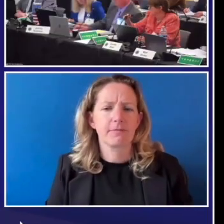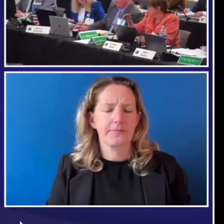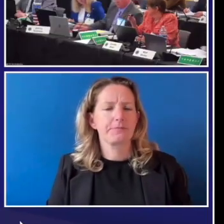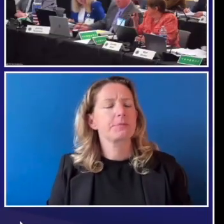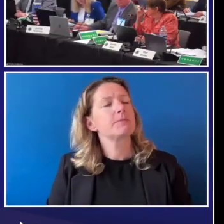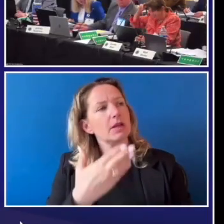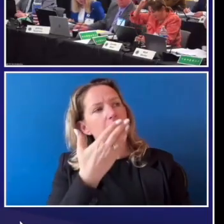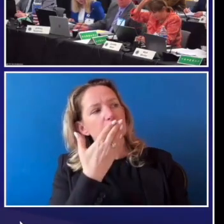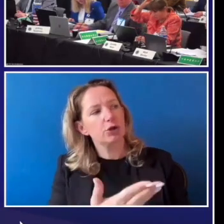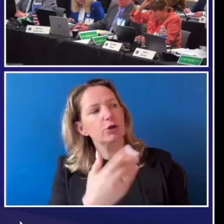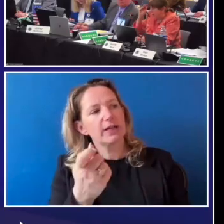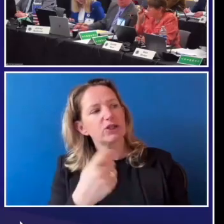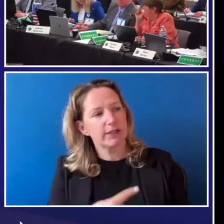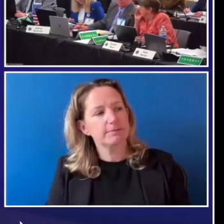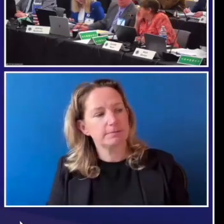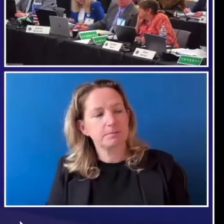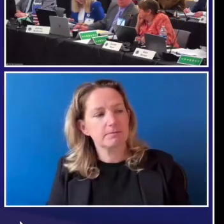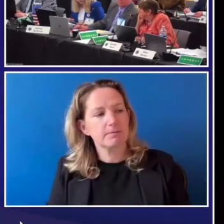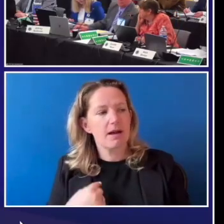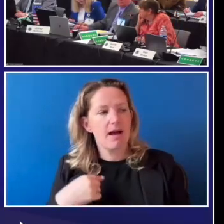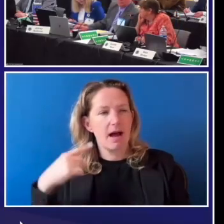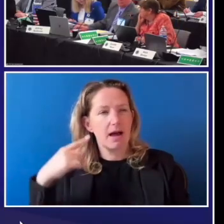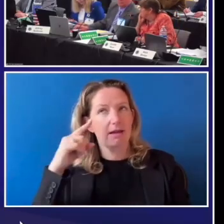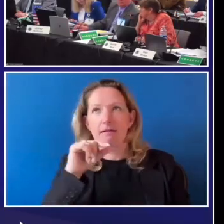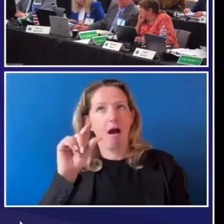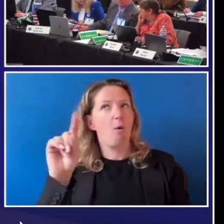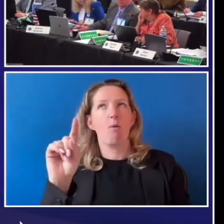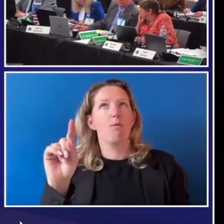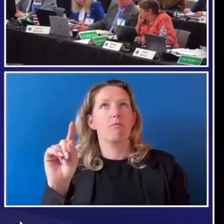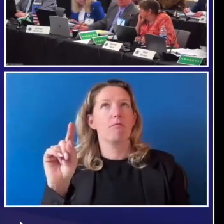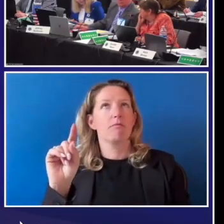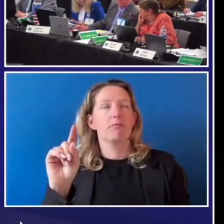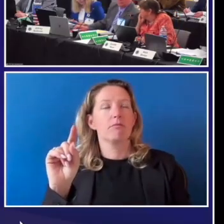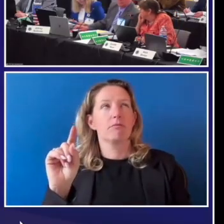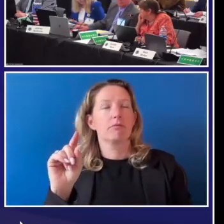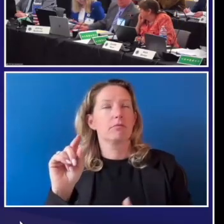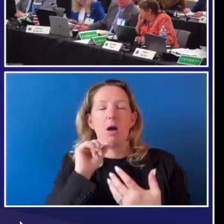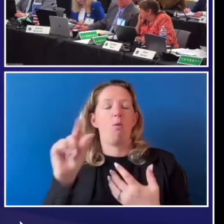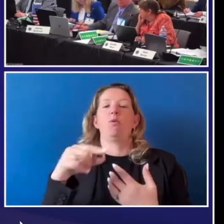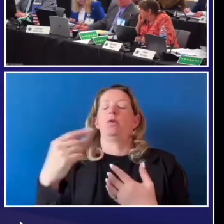Um, I think it's not just a notification because I do think the other accreditor would need to be taking, you know, action.